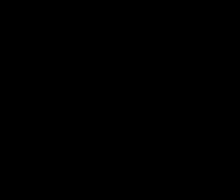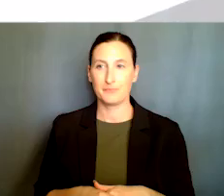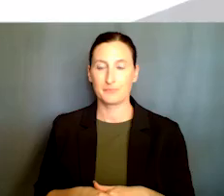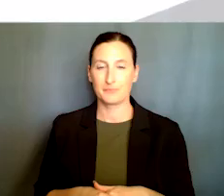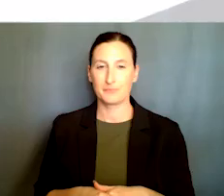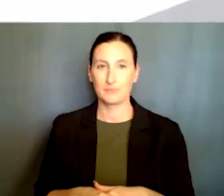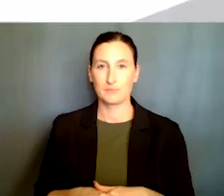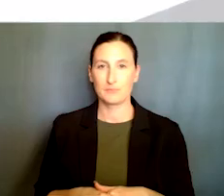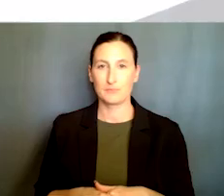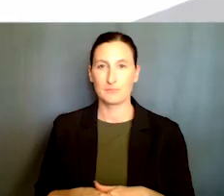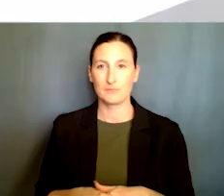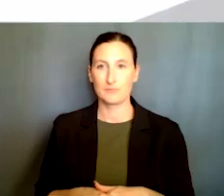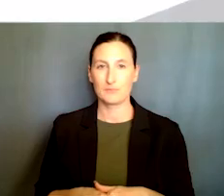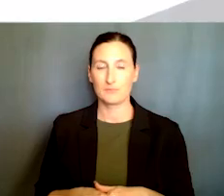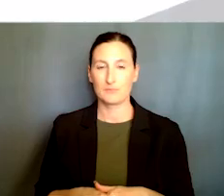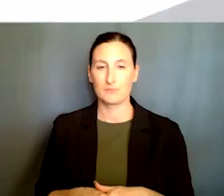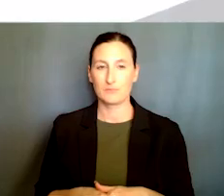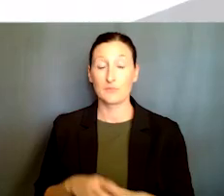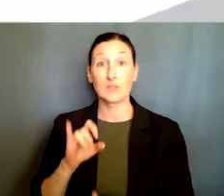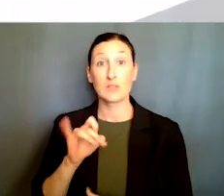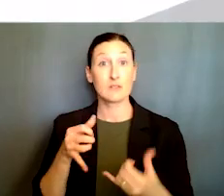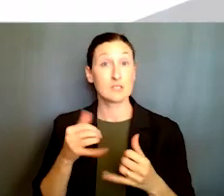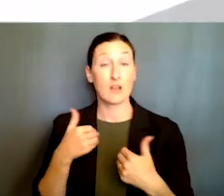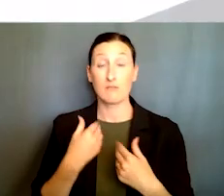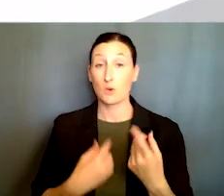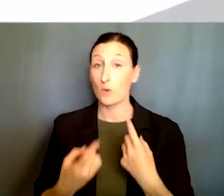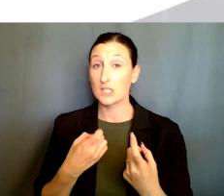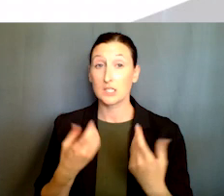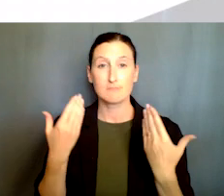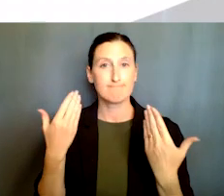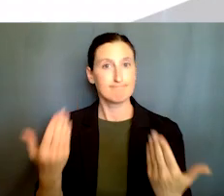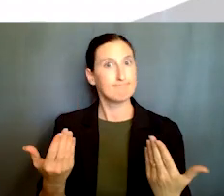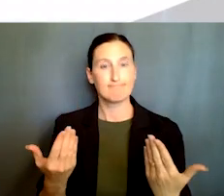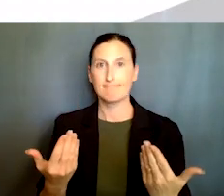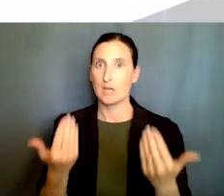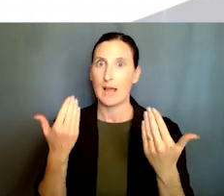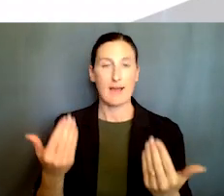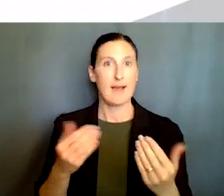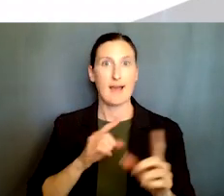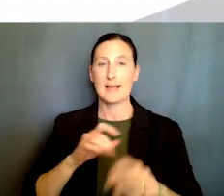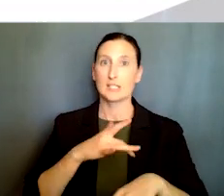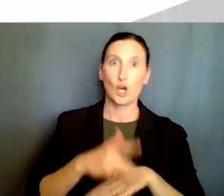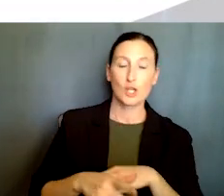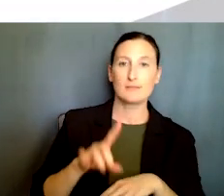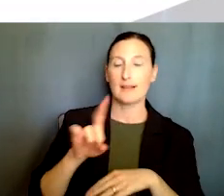The last slide still have questions, ask early, ask often.